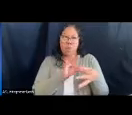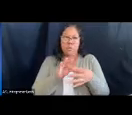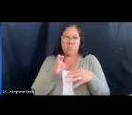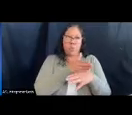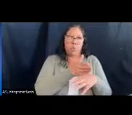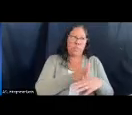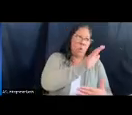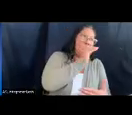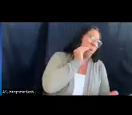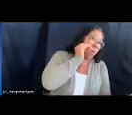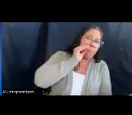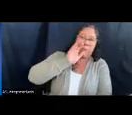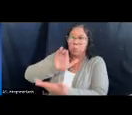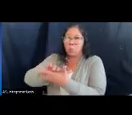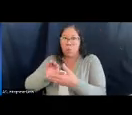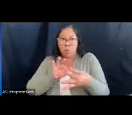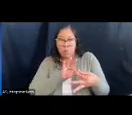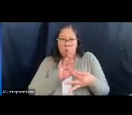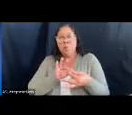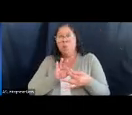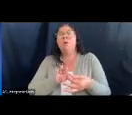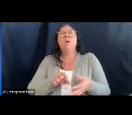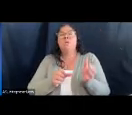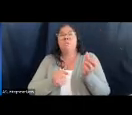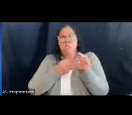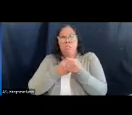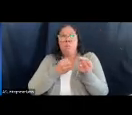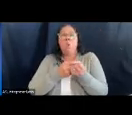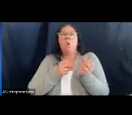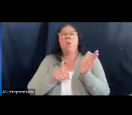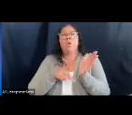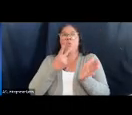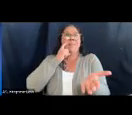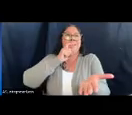to supporting duly identified students, our students with disabilities who are English